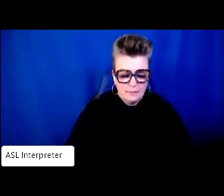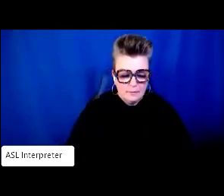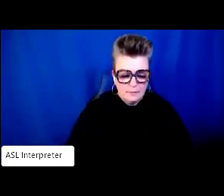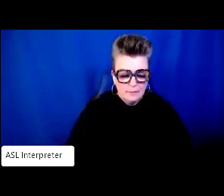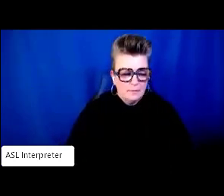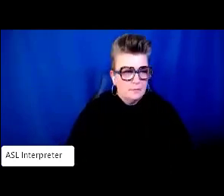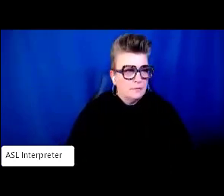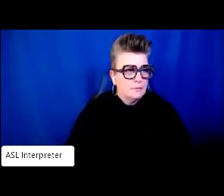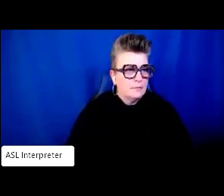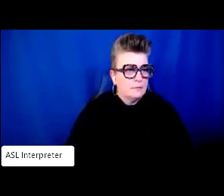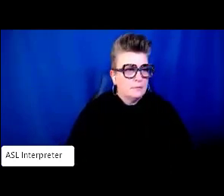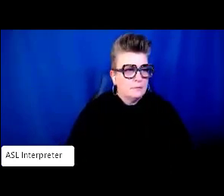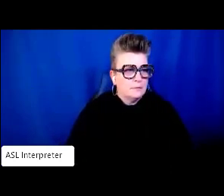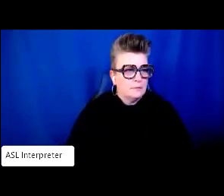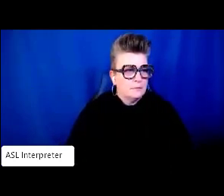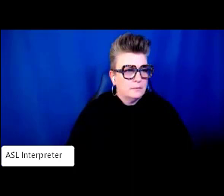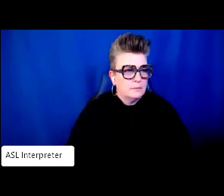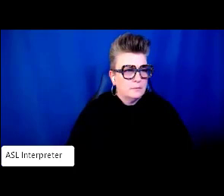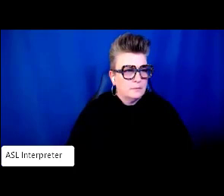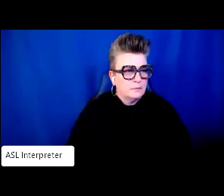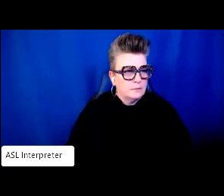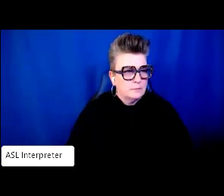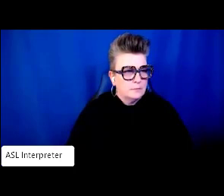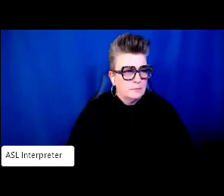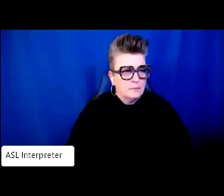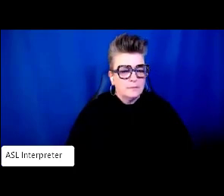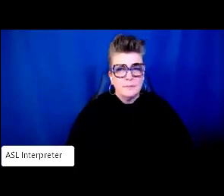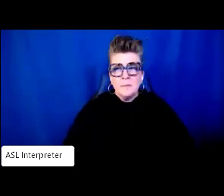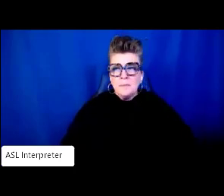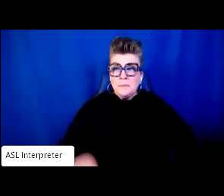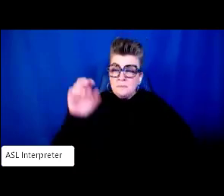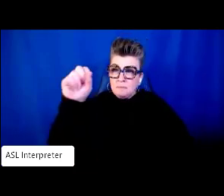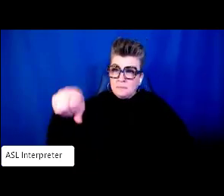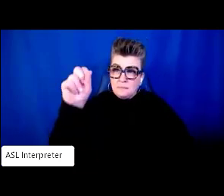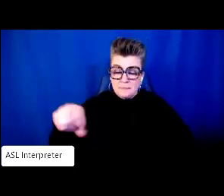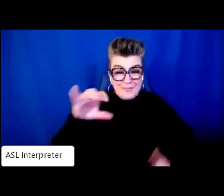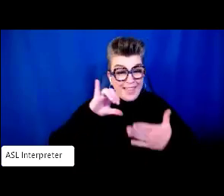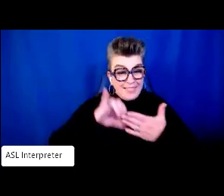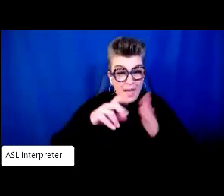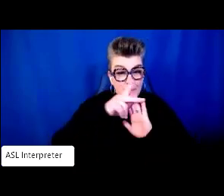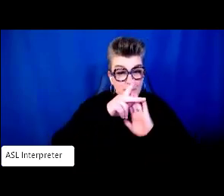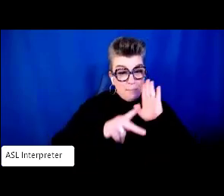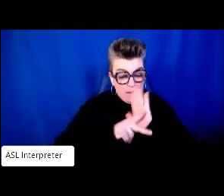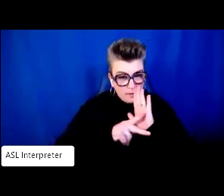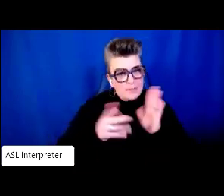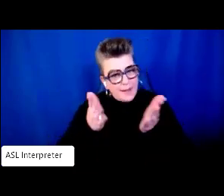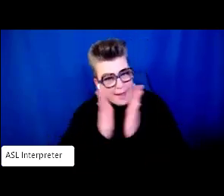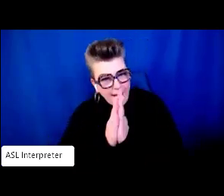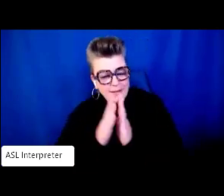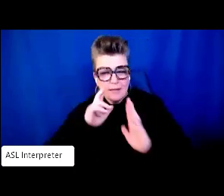researchers to actually consider whether scientific data should be shared through controlled access